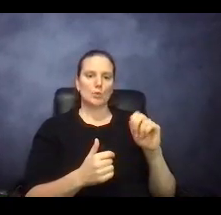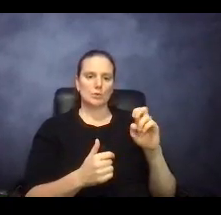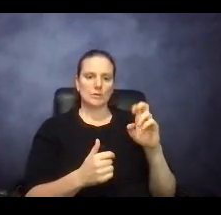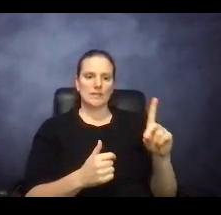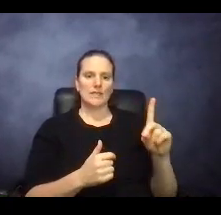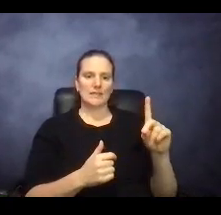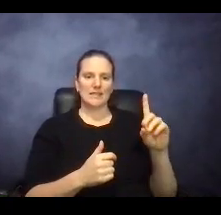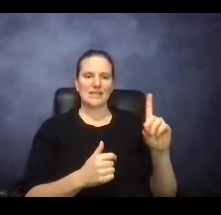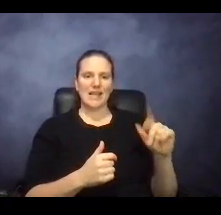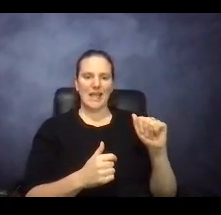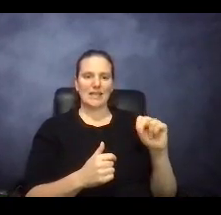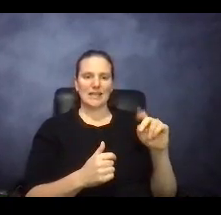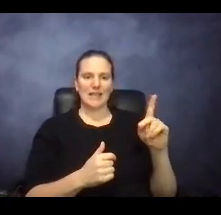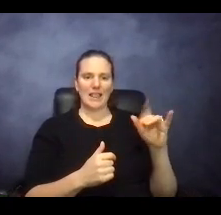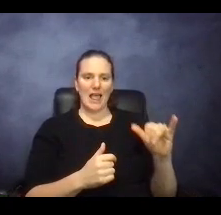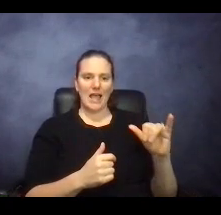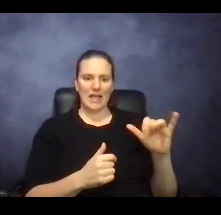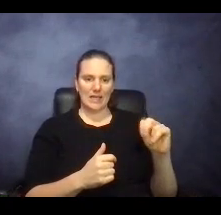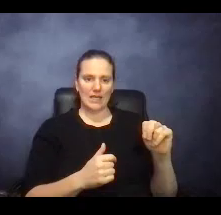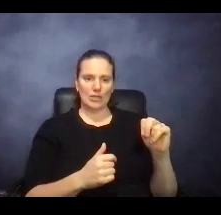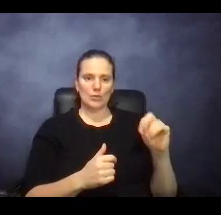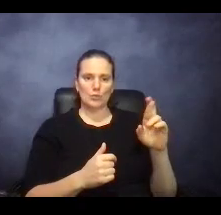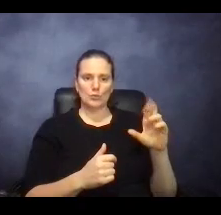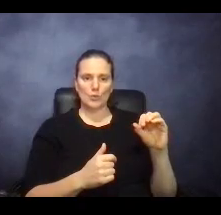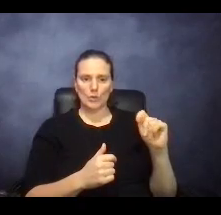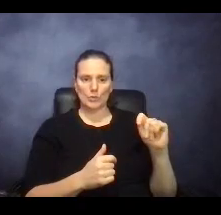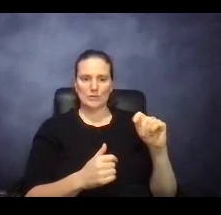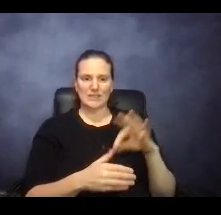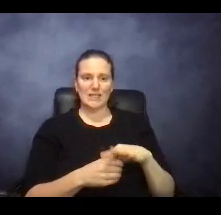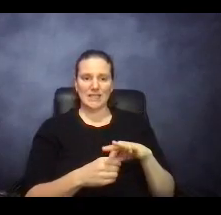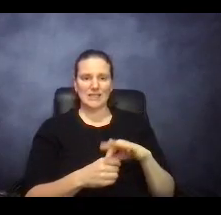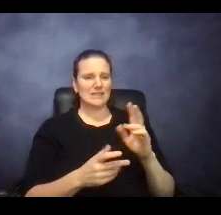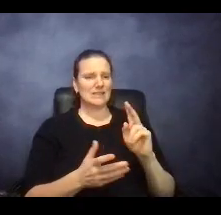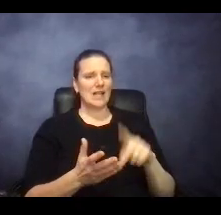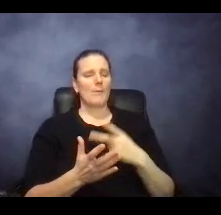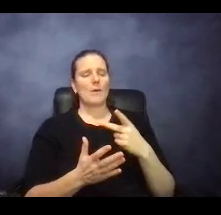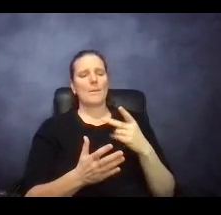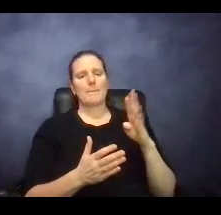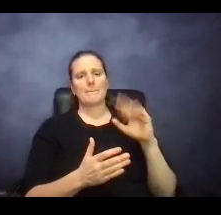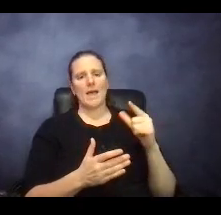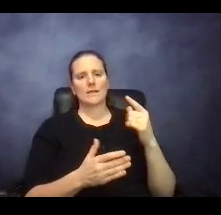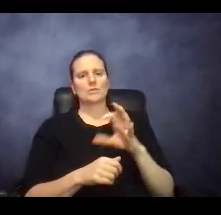It's easy and it's delicious. Double bag it, if you like the bitter, it's really good to get used to bitter flavors.